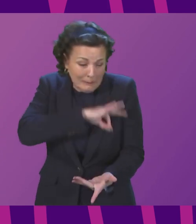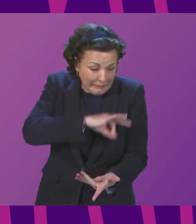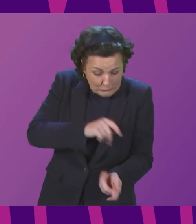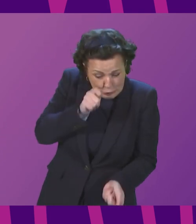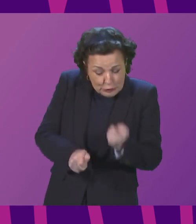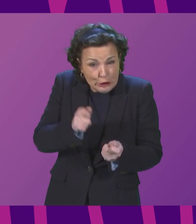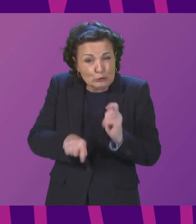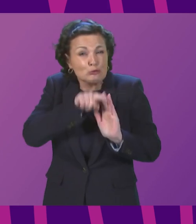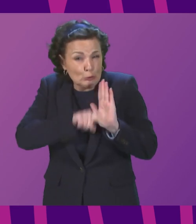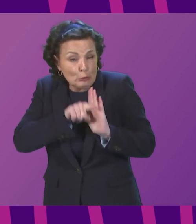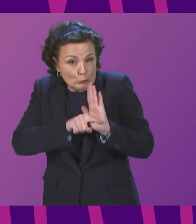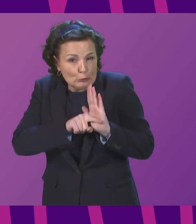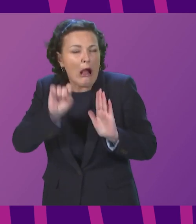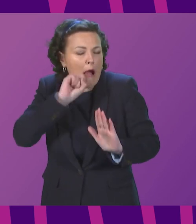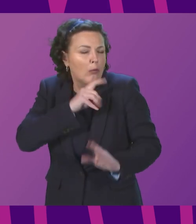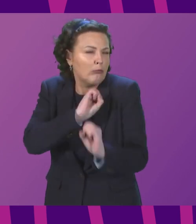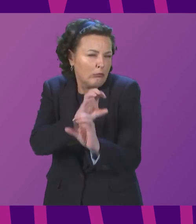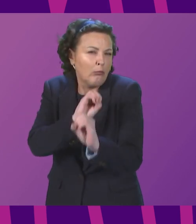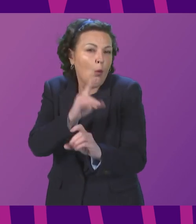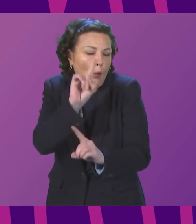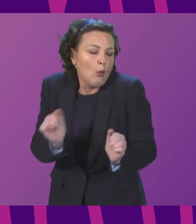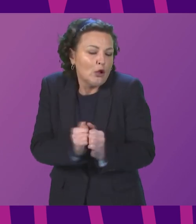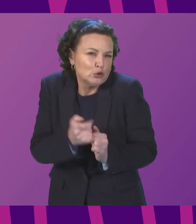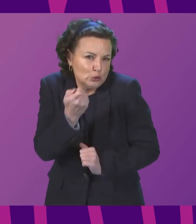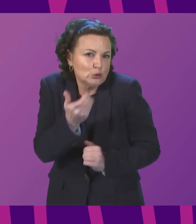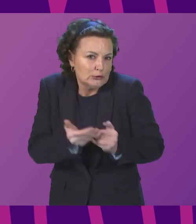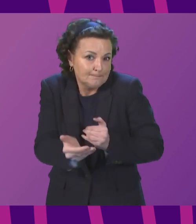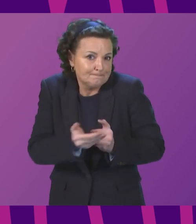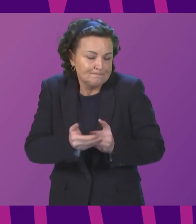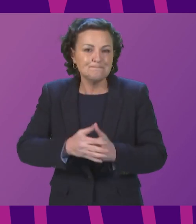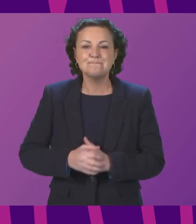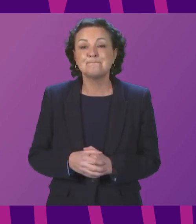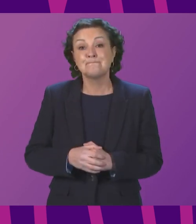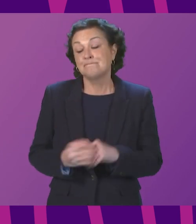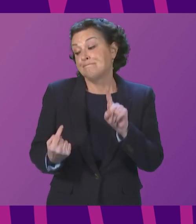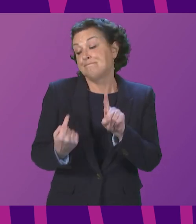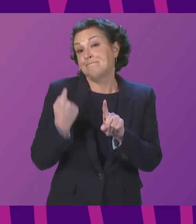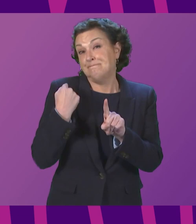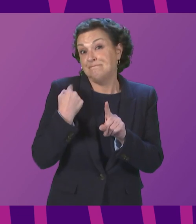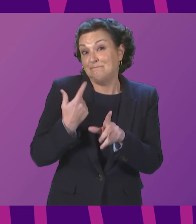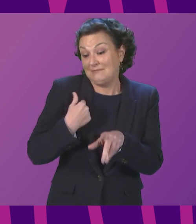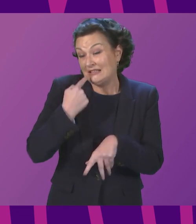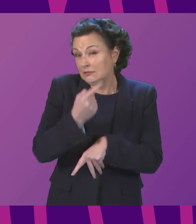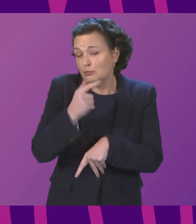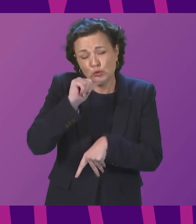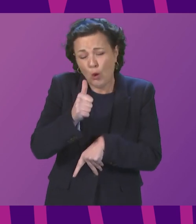requirements. I will give an update on that shortly. More generally, as I said a moment ago, we are not proposing any new protective measures